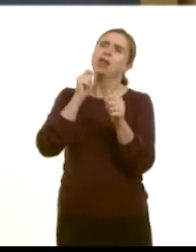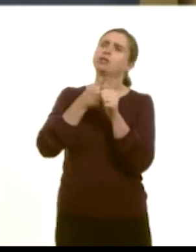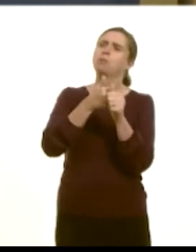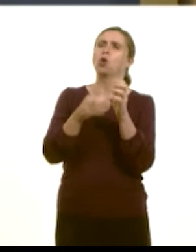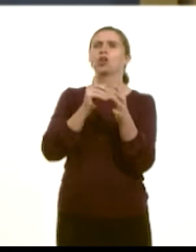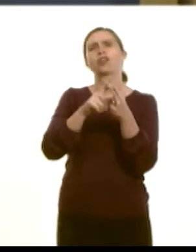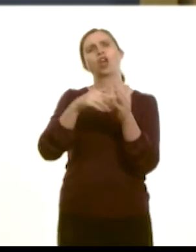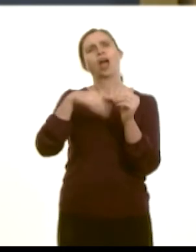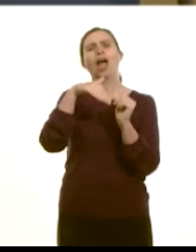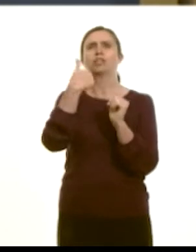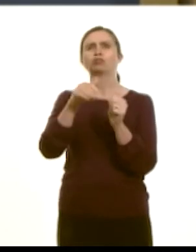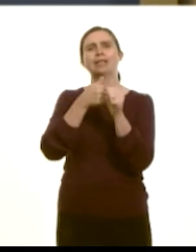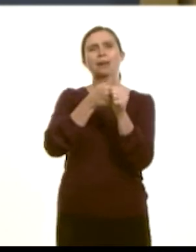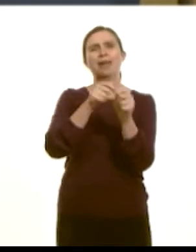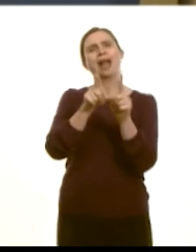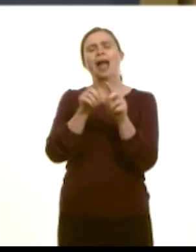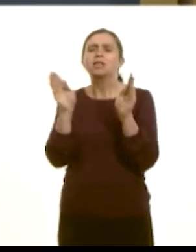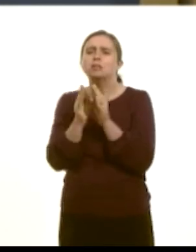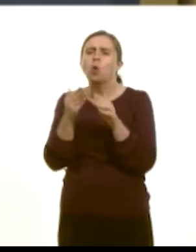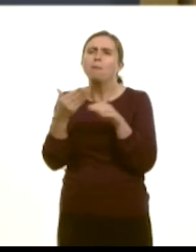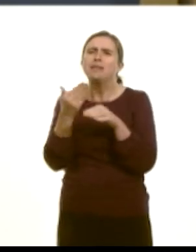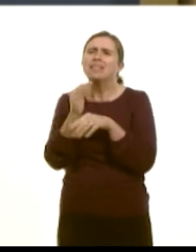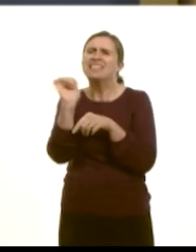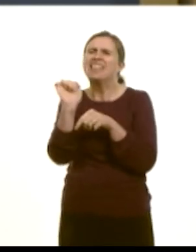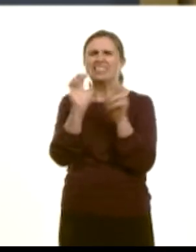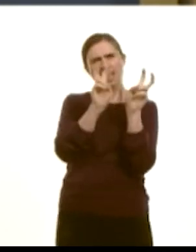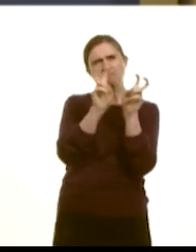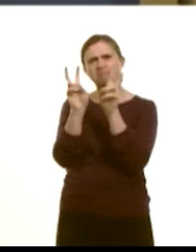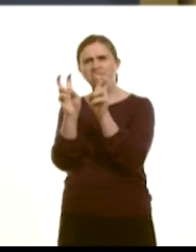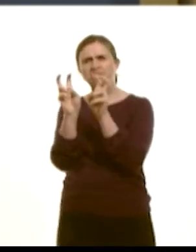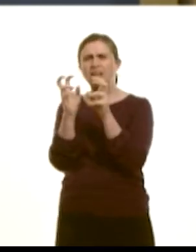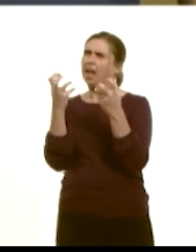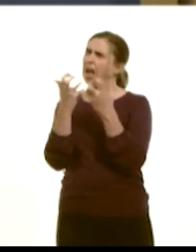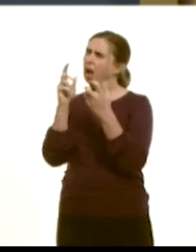and Small Business Saturday, and other such programmes, on towns like Glynneath, so that